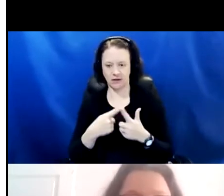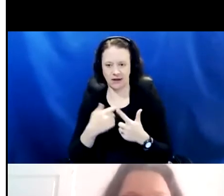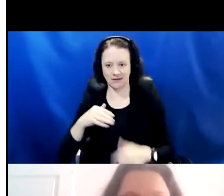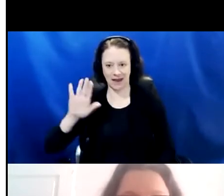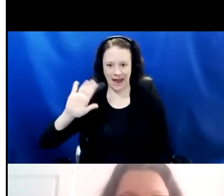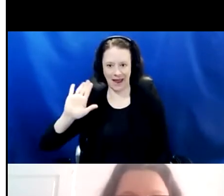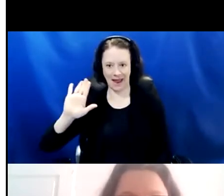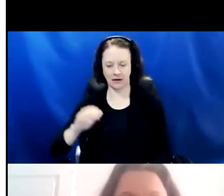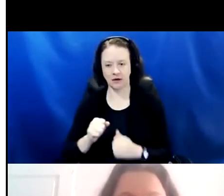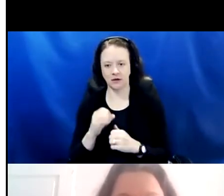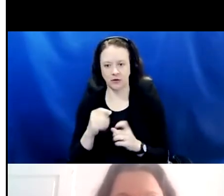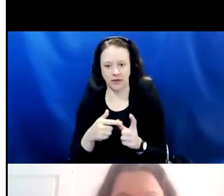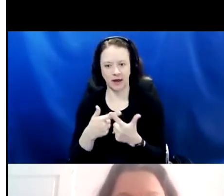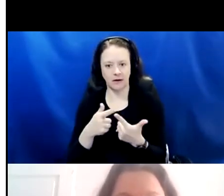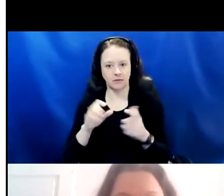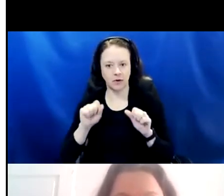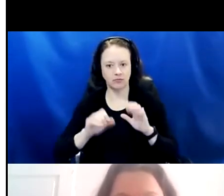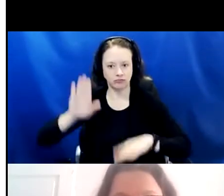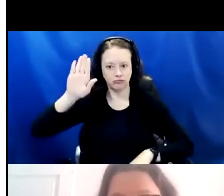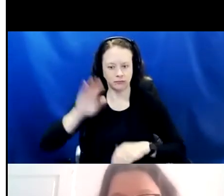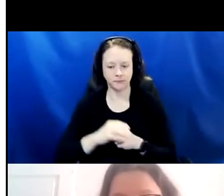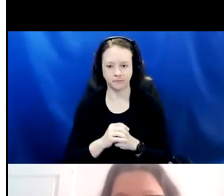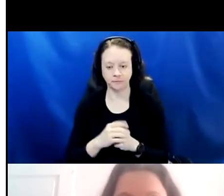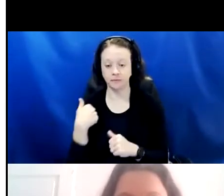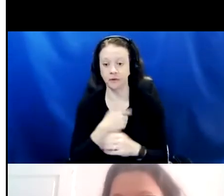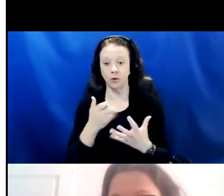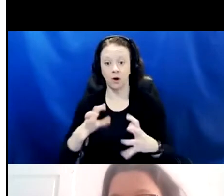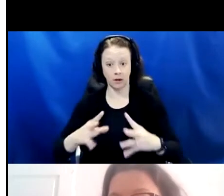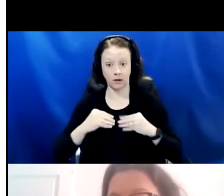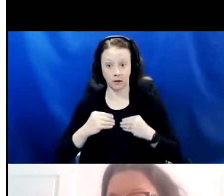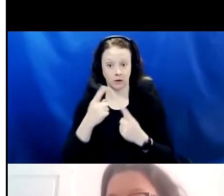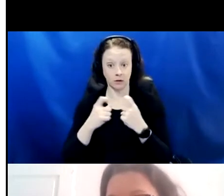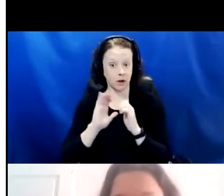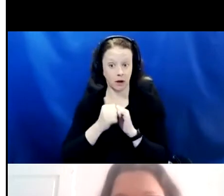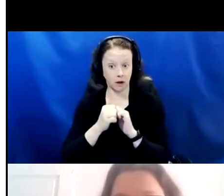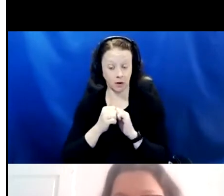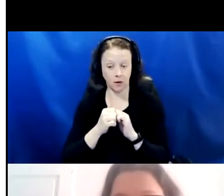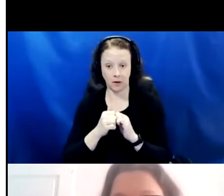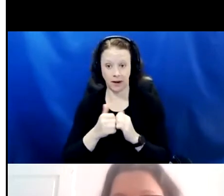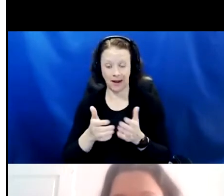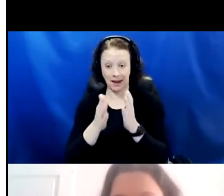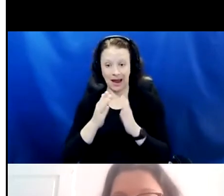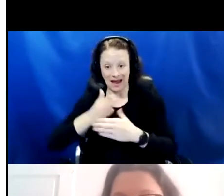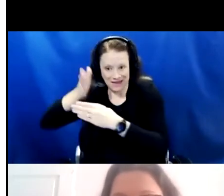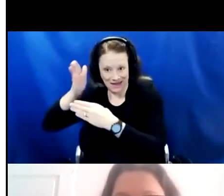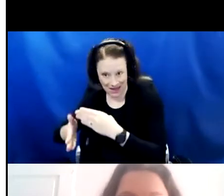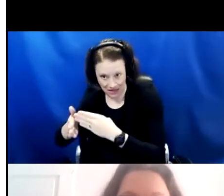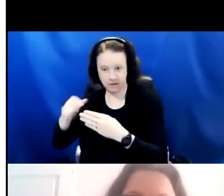So we want to take call, we want to take questions by, at the end when people raising their hands,